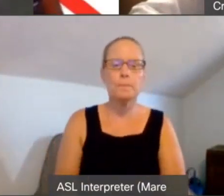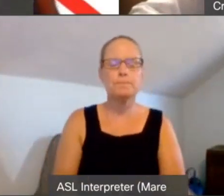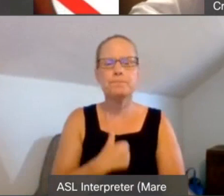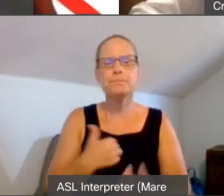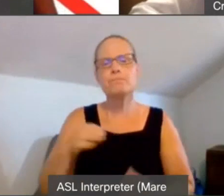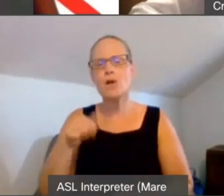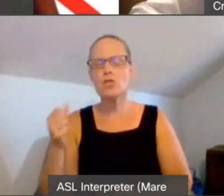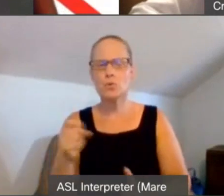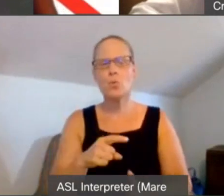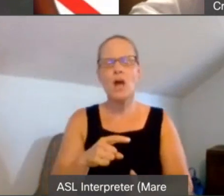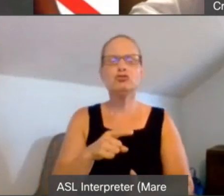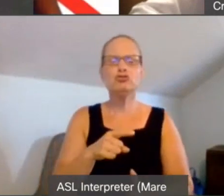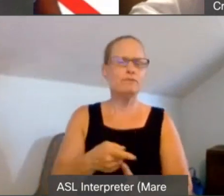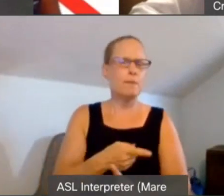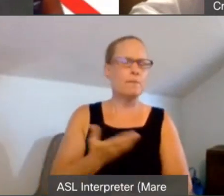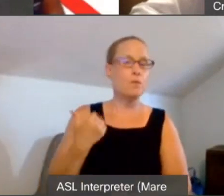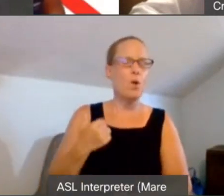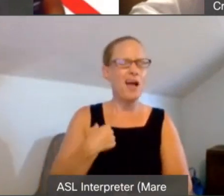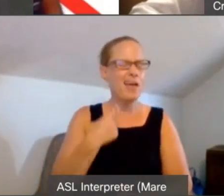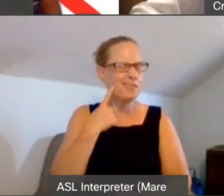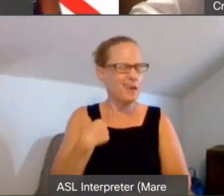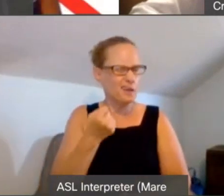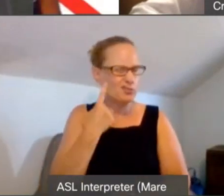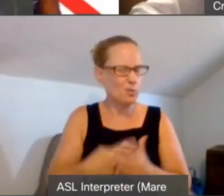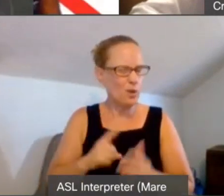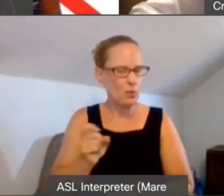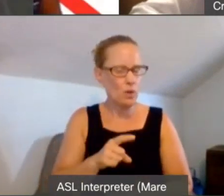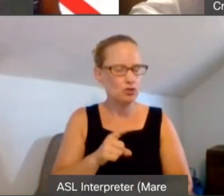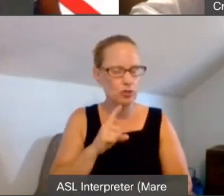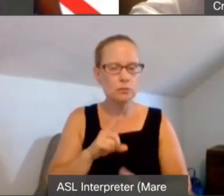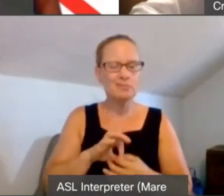and I think I understand the context behind the question